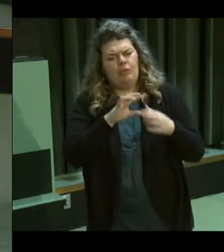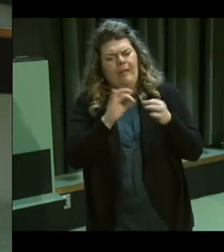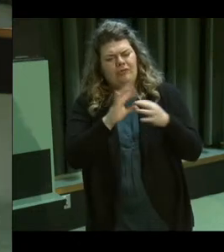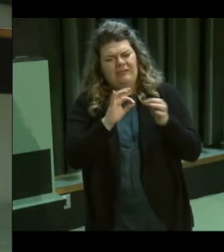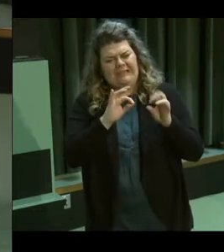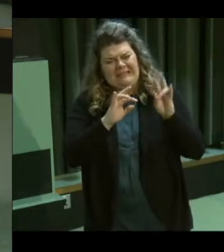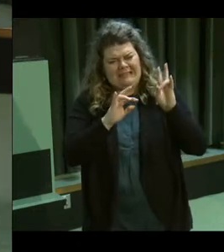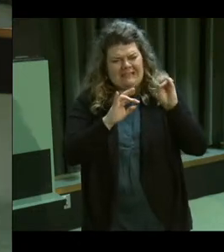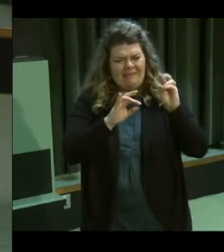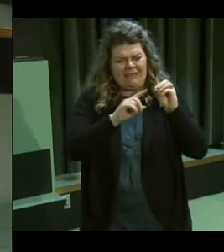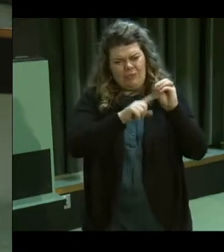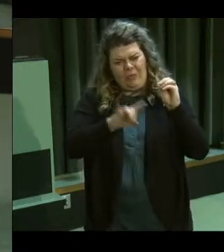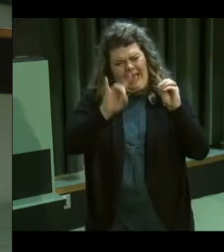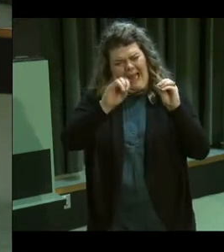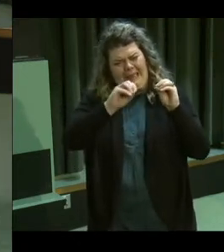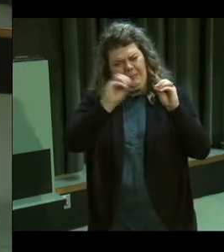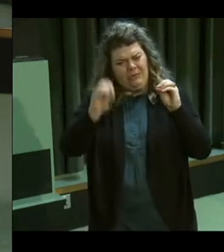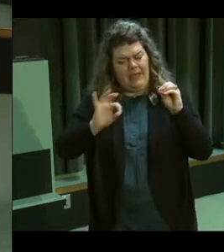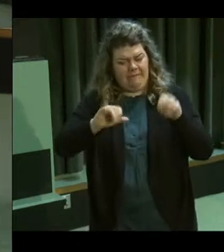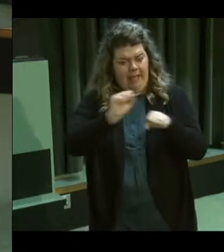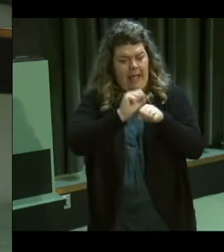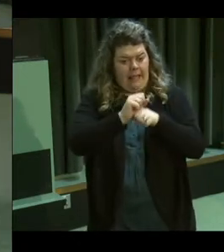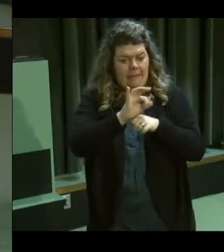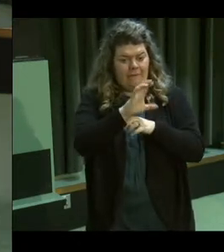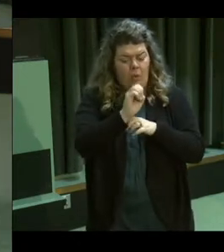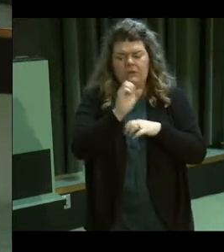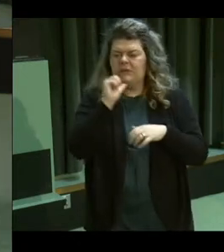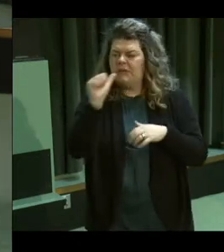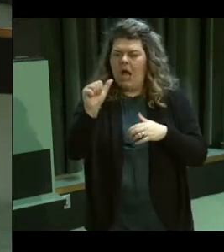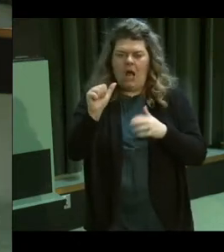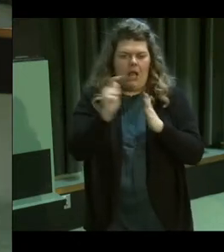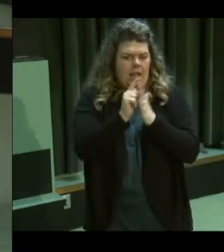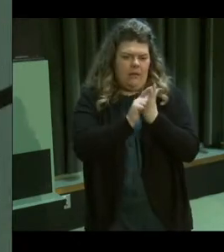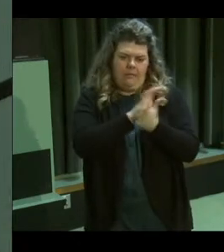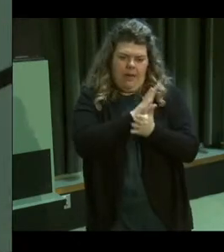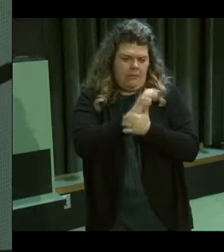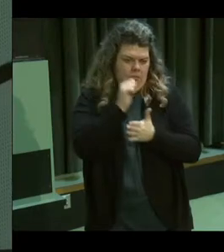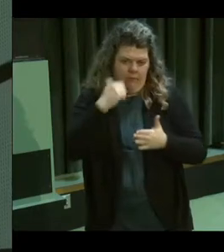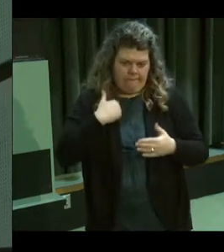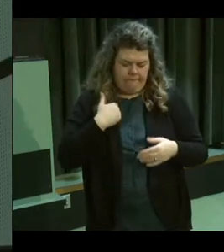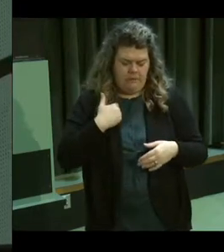how 70 to 80% of the population